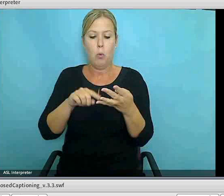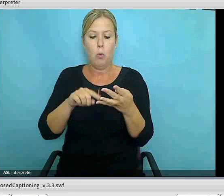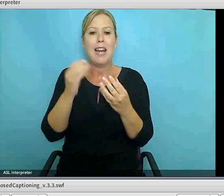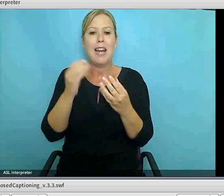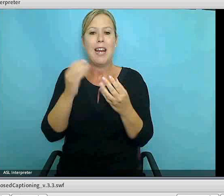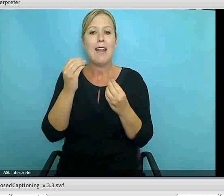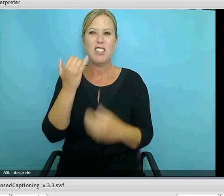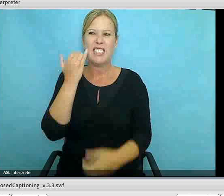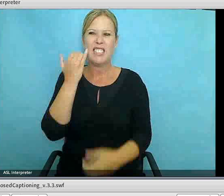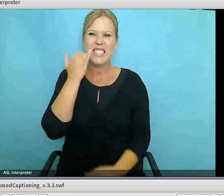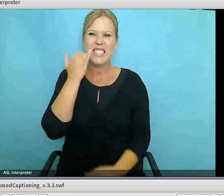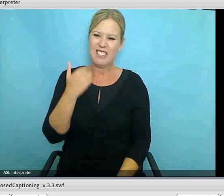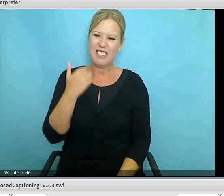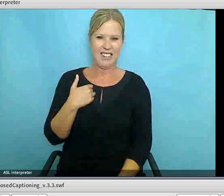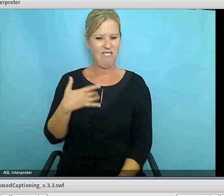information for health.